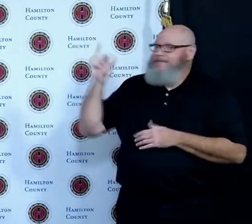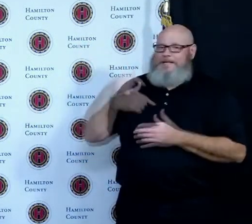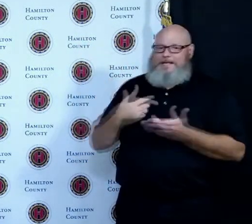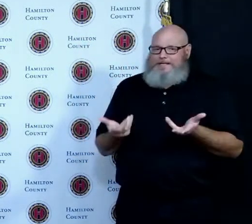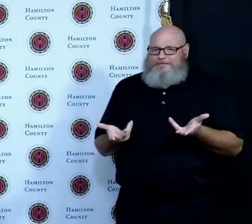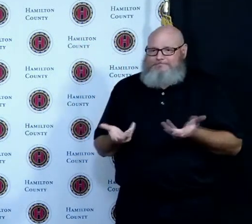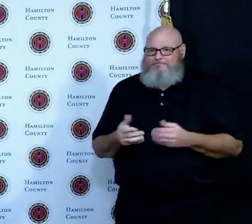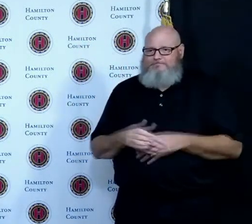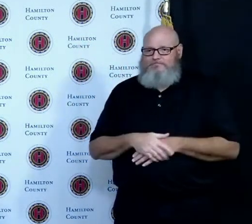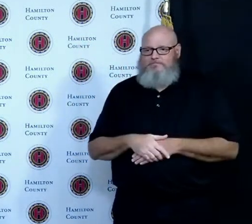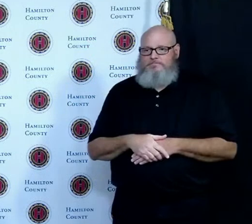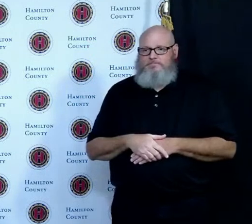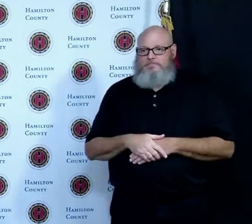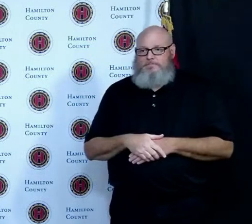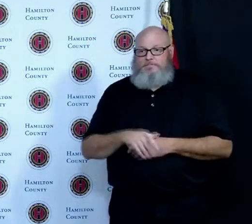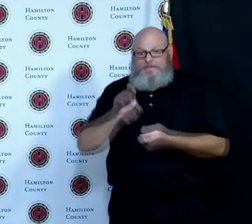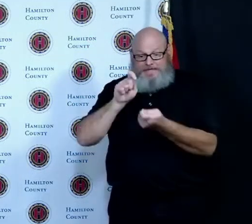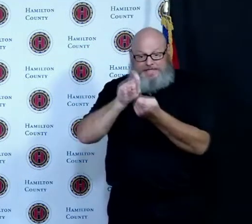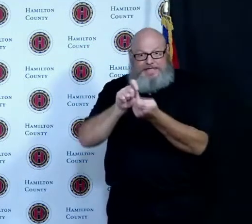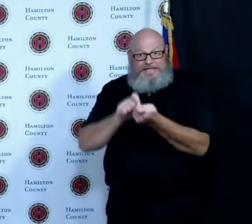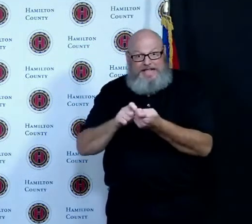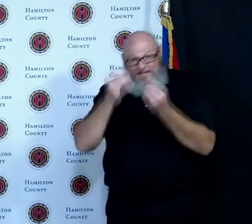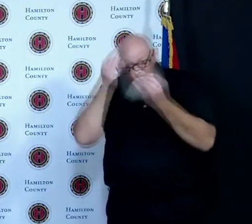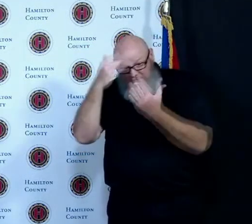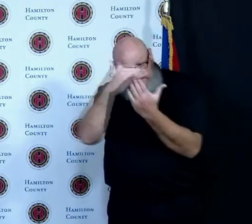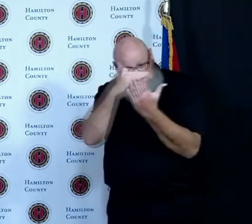unavailable and as soon as I have that information we will share it and we